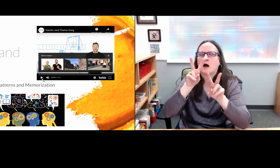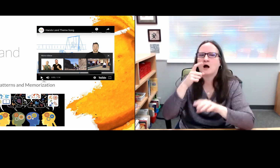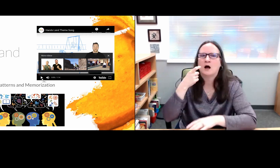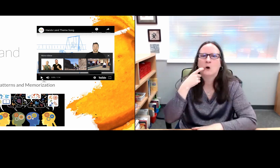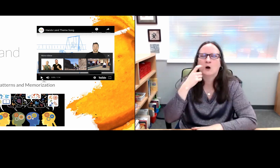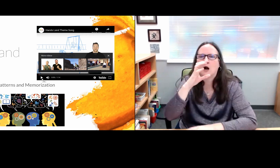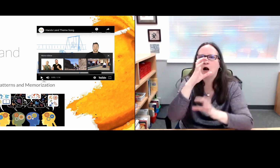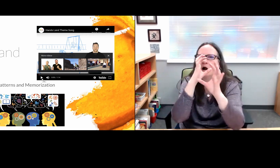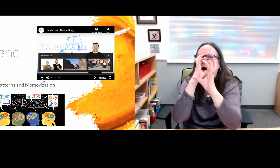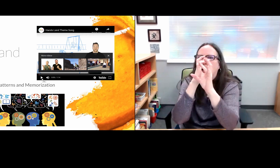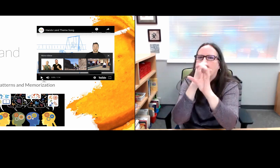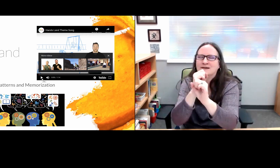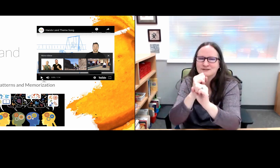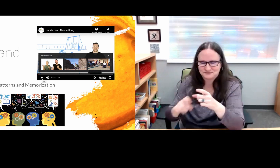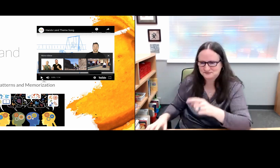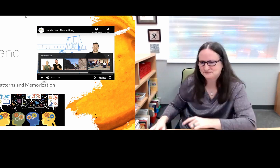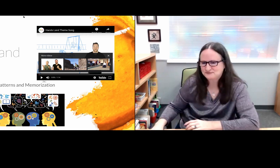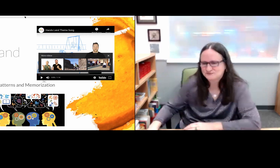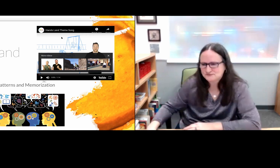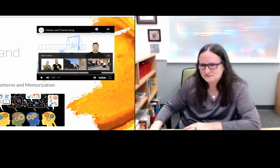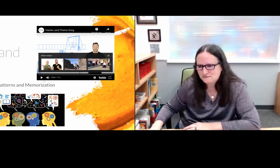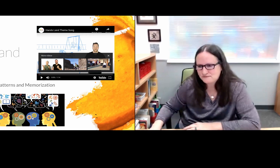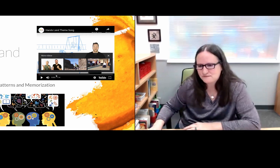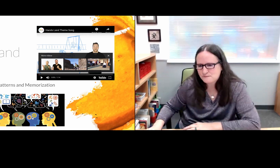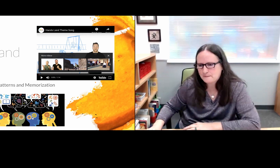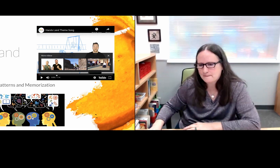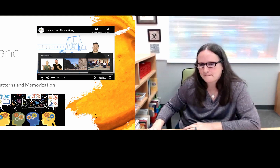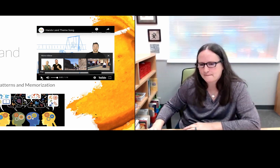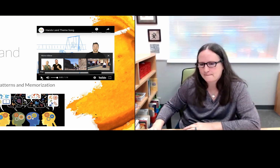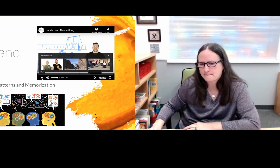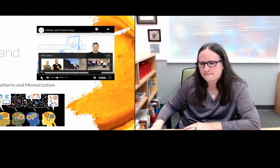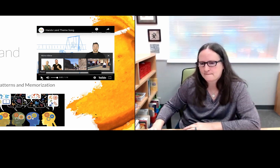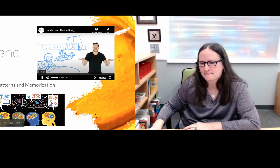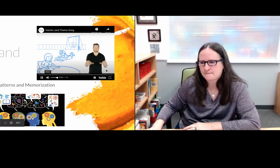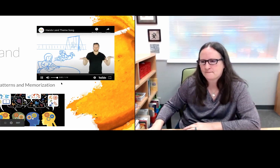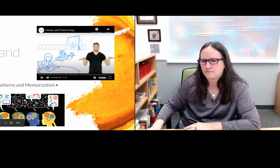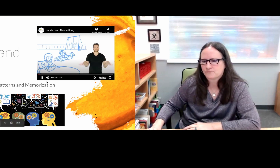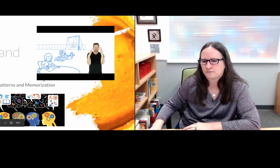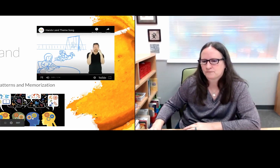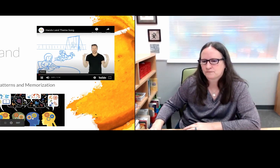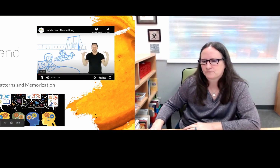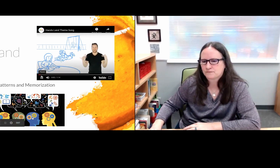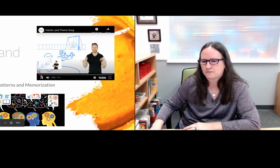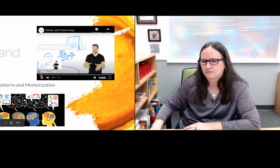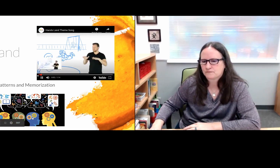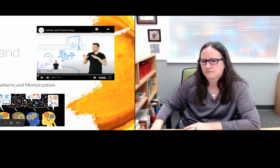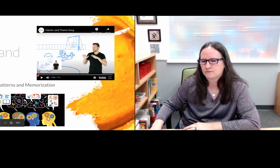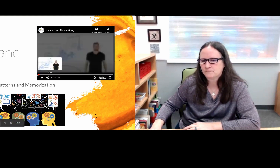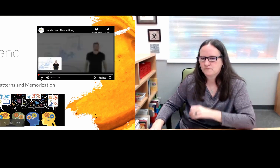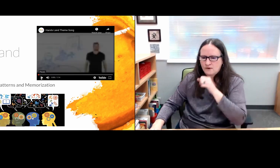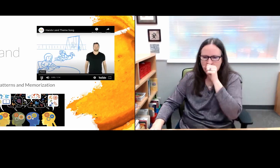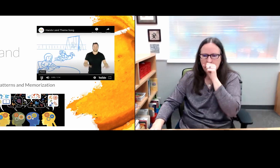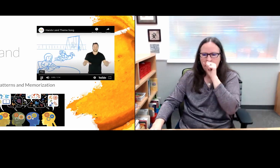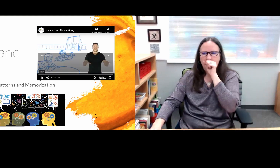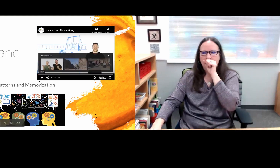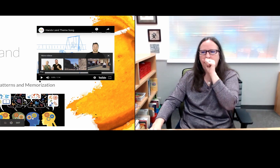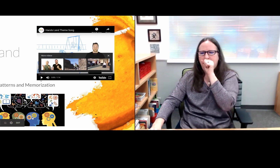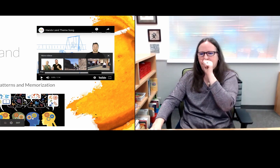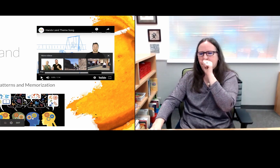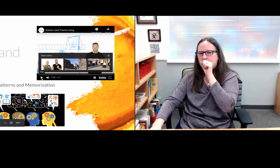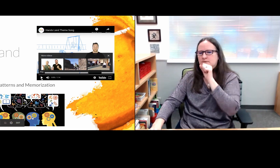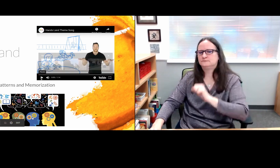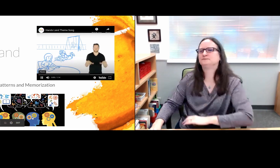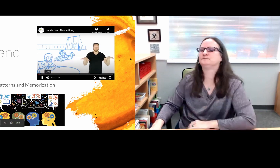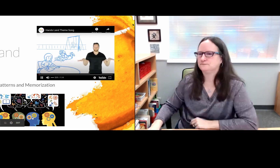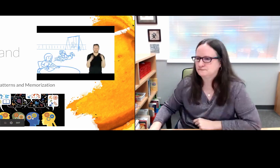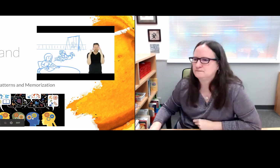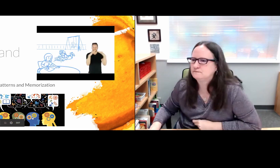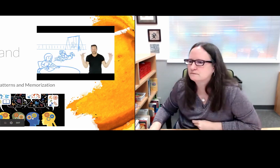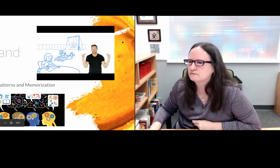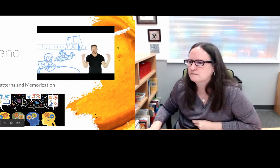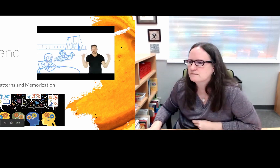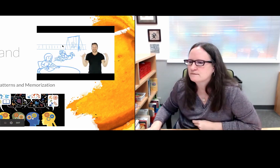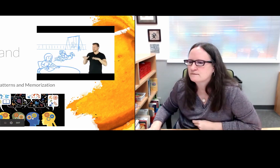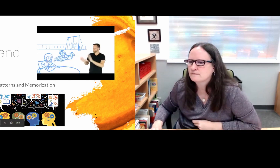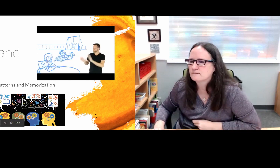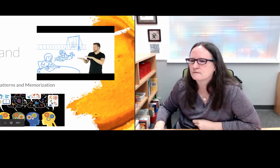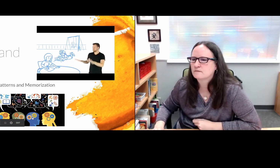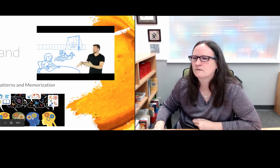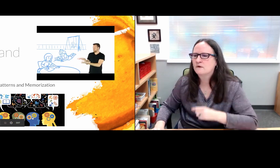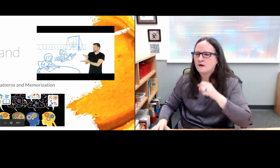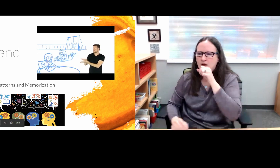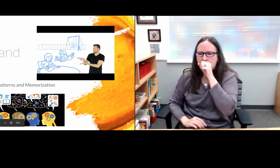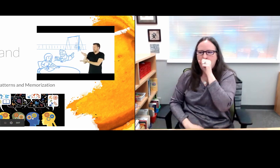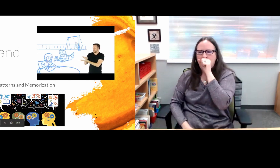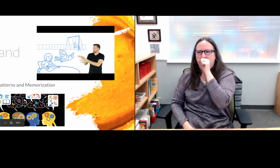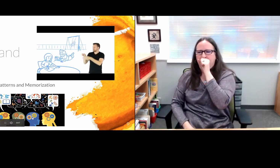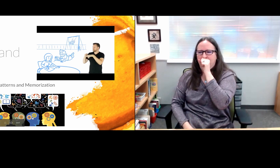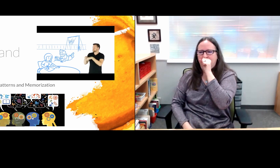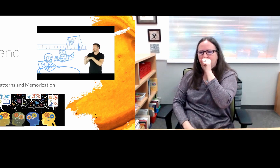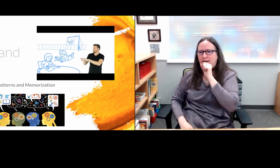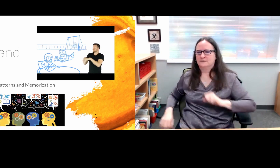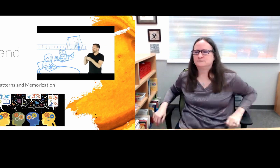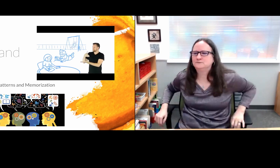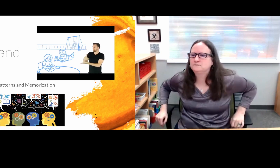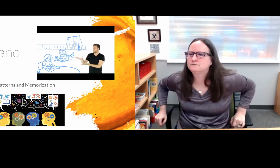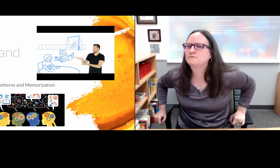working with rhythm and it's really engaging for students and children.